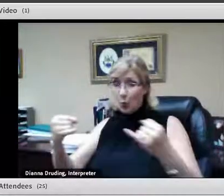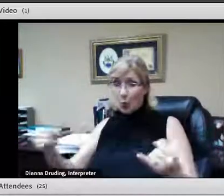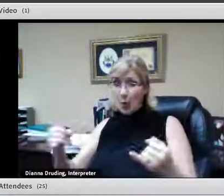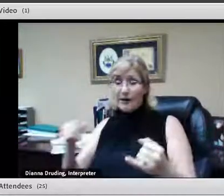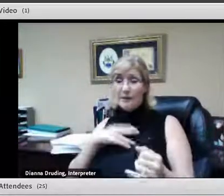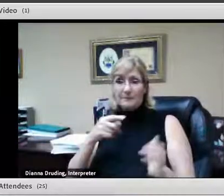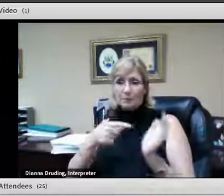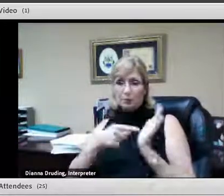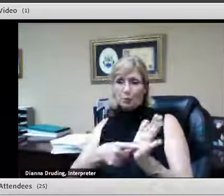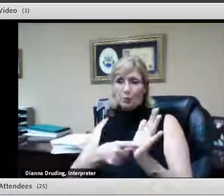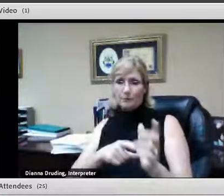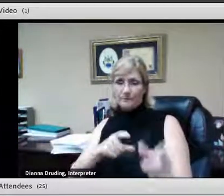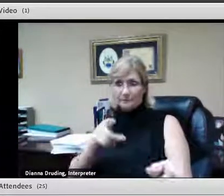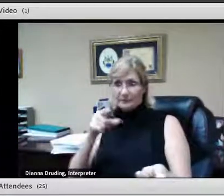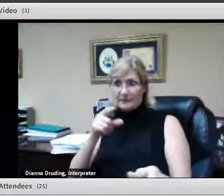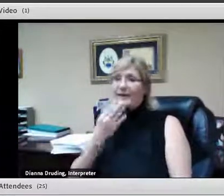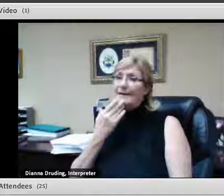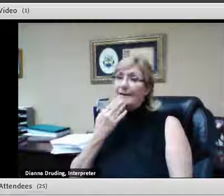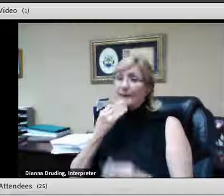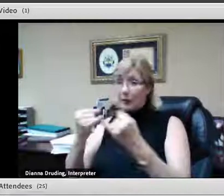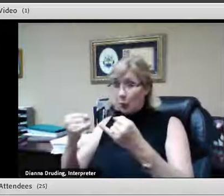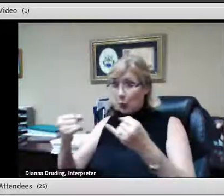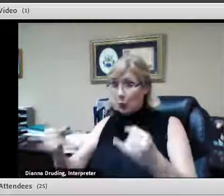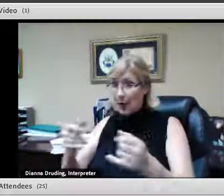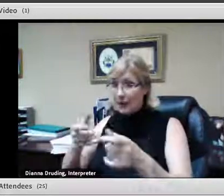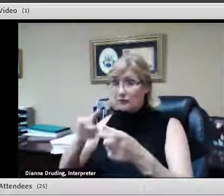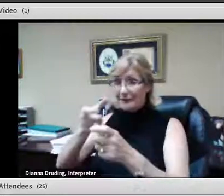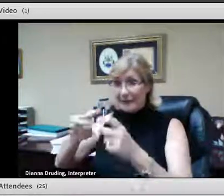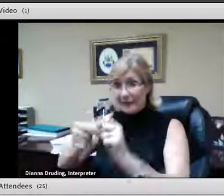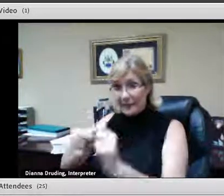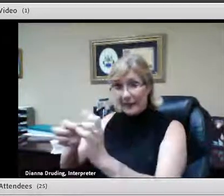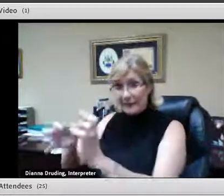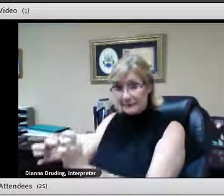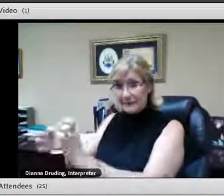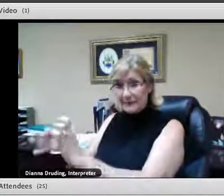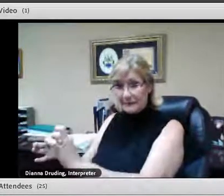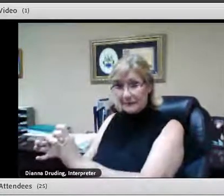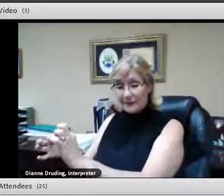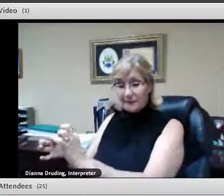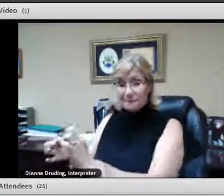You hook these little colored wires up to the circuit board,